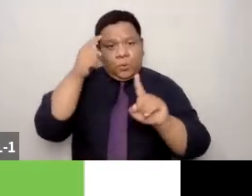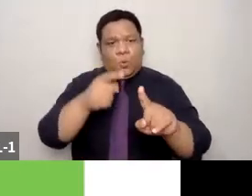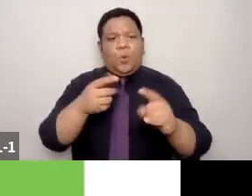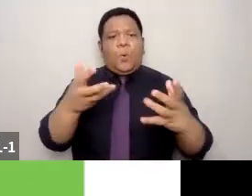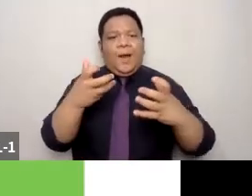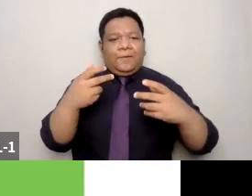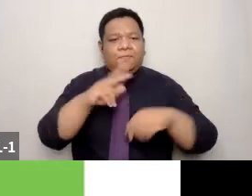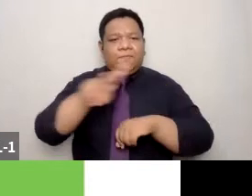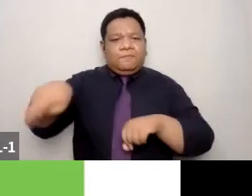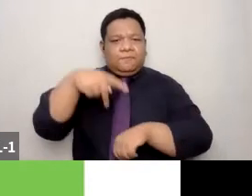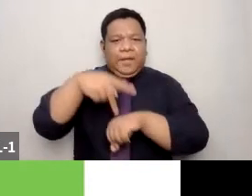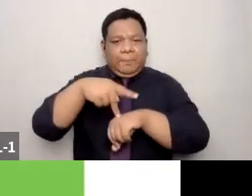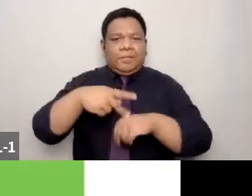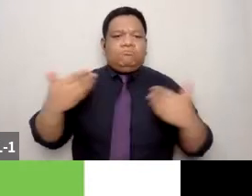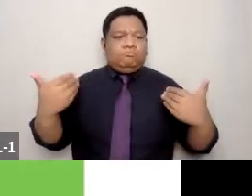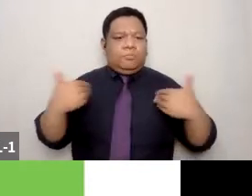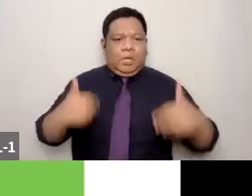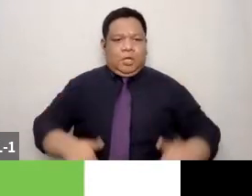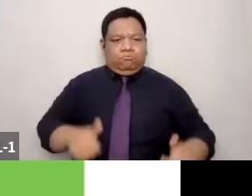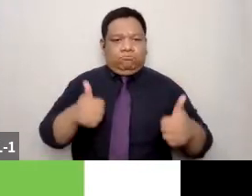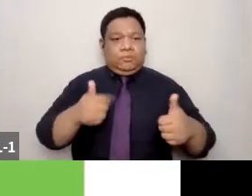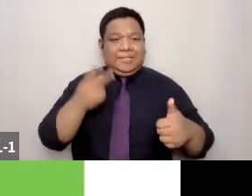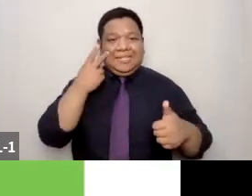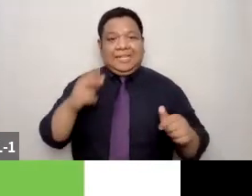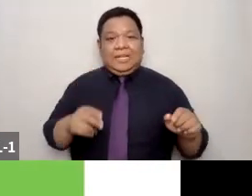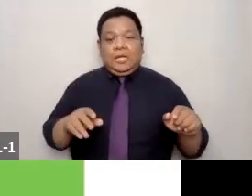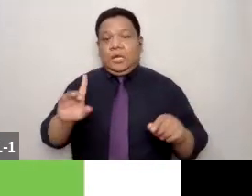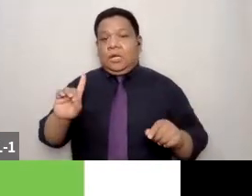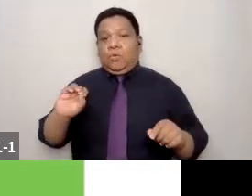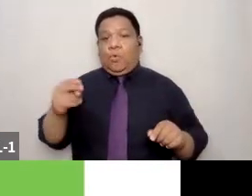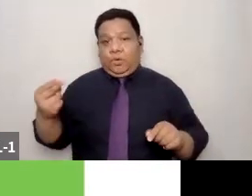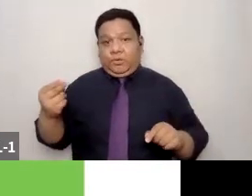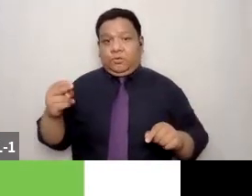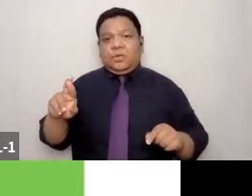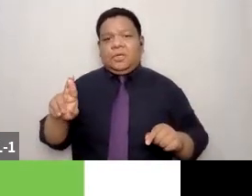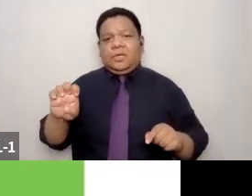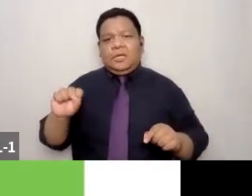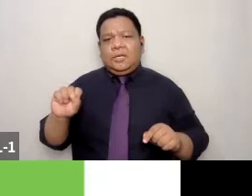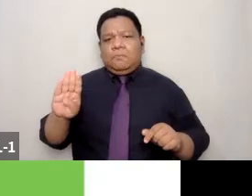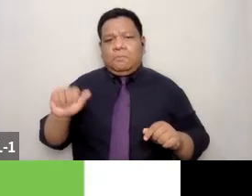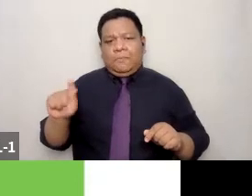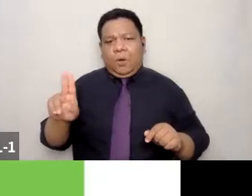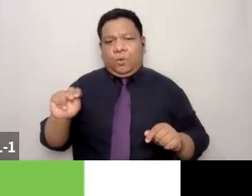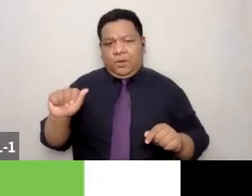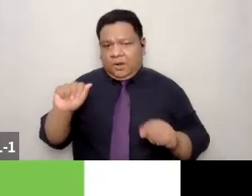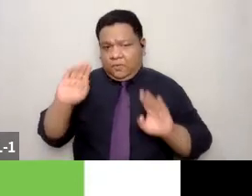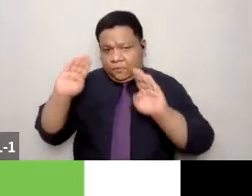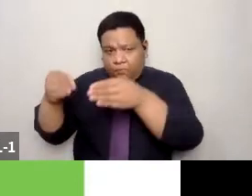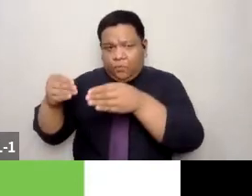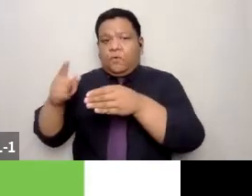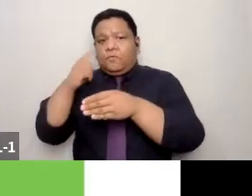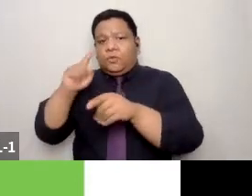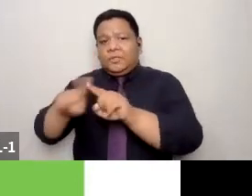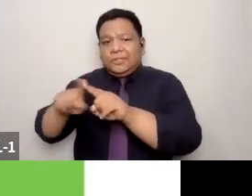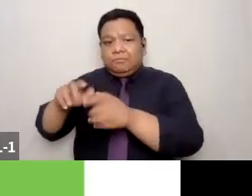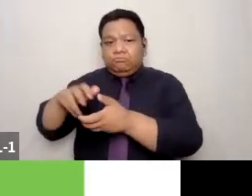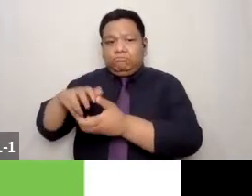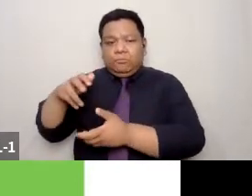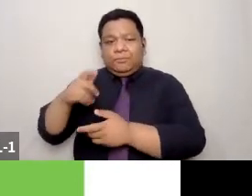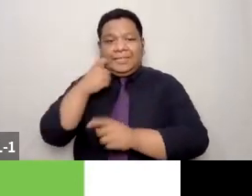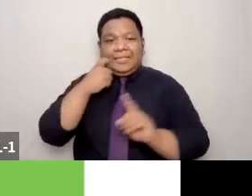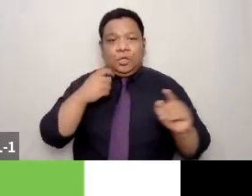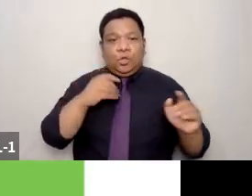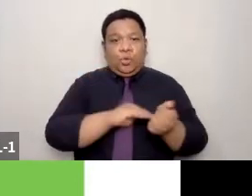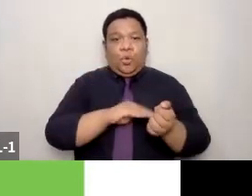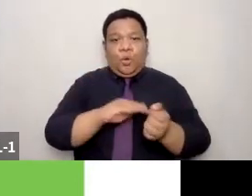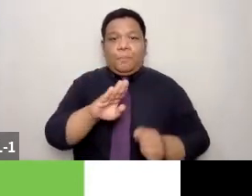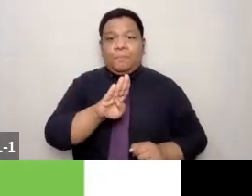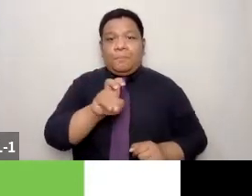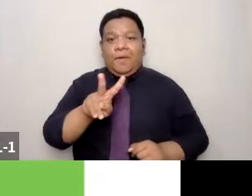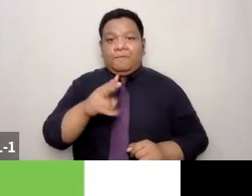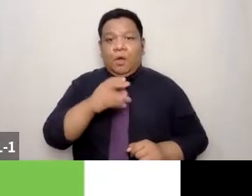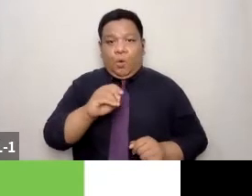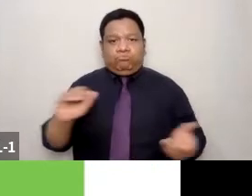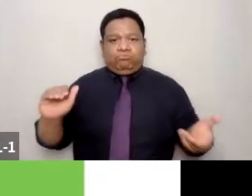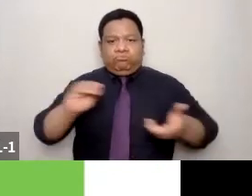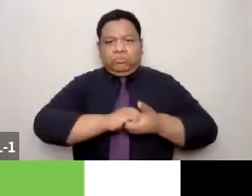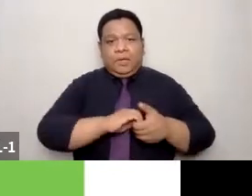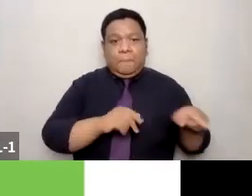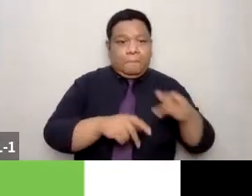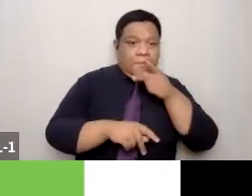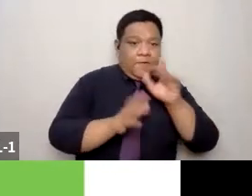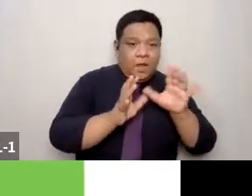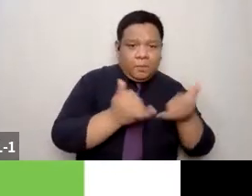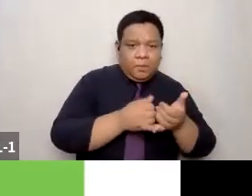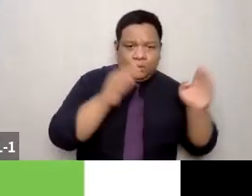So you can see our Resbakuna campaign of DOH targetting the mass market and I work closely with Doc Bev Ho who you heard earlier and from the private sector were targeting a different market segment.